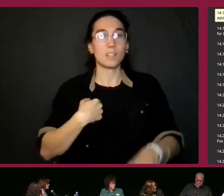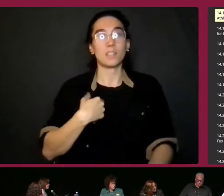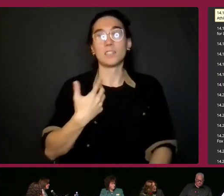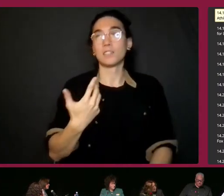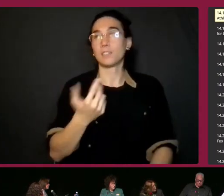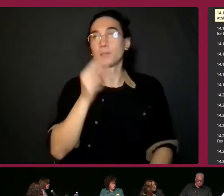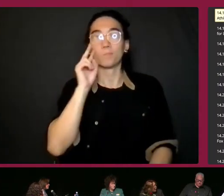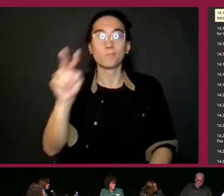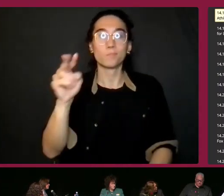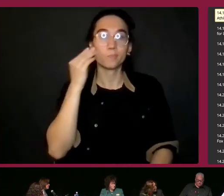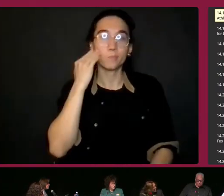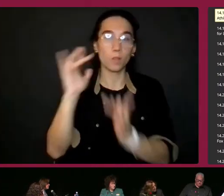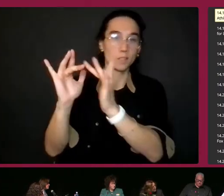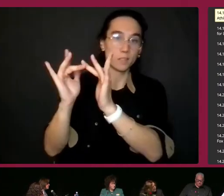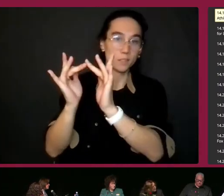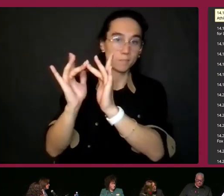something for doctors and things.